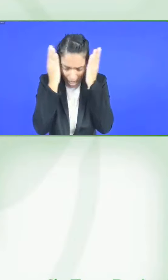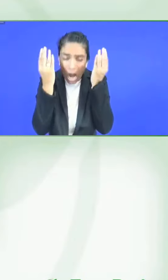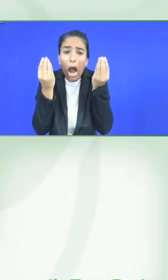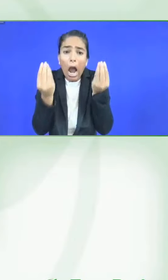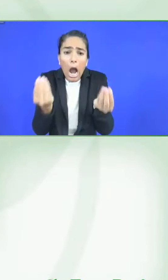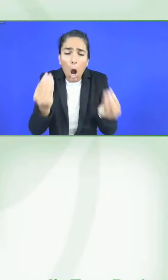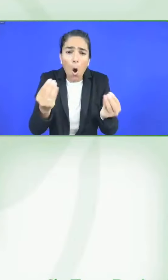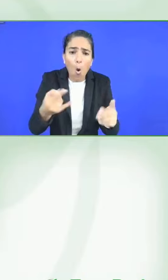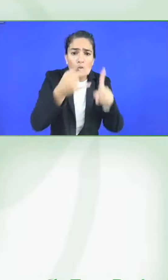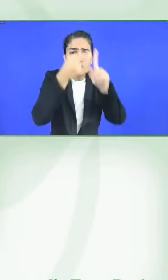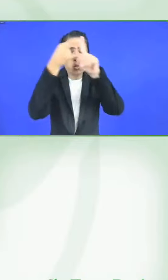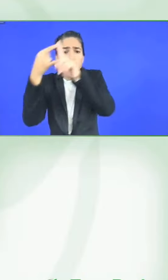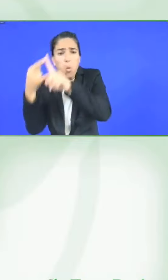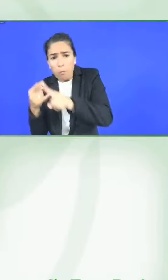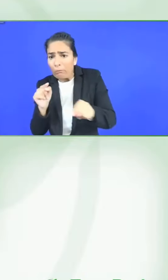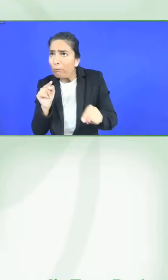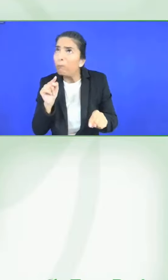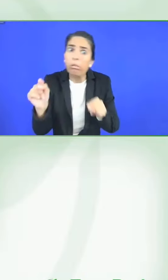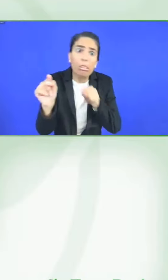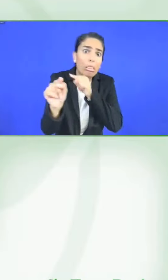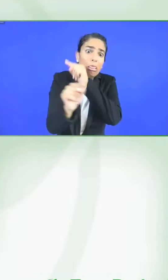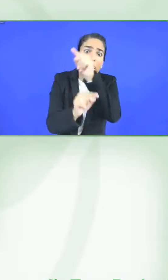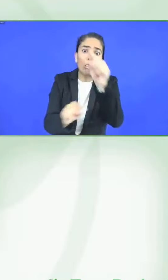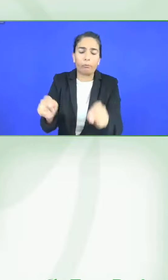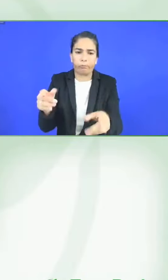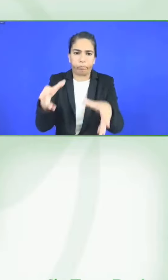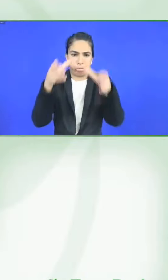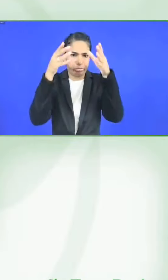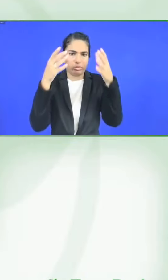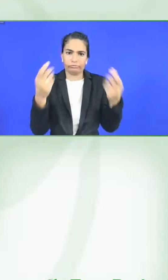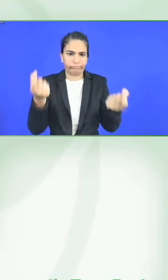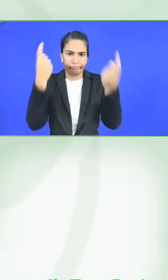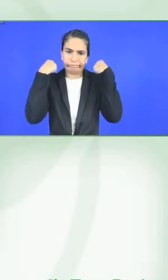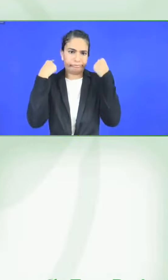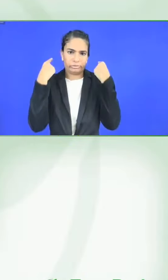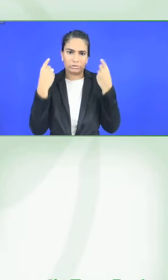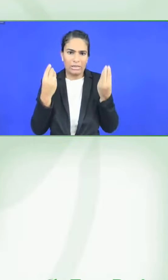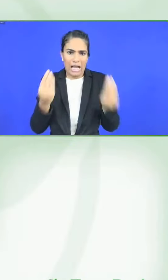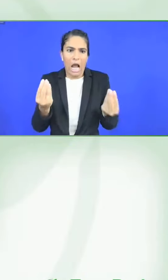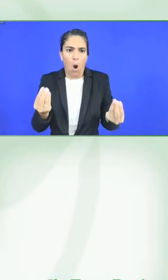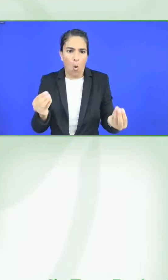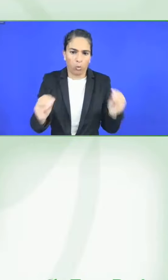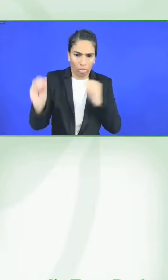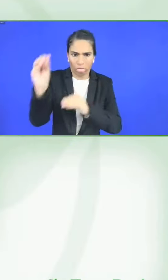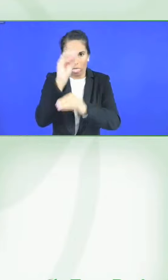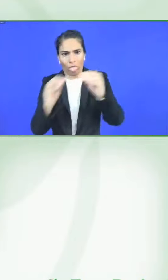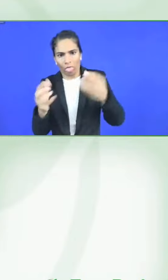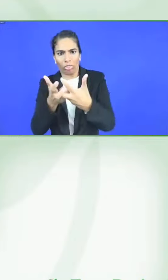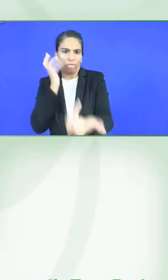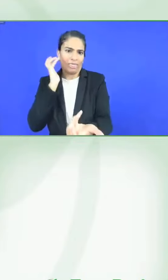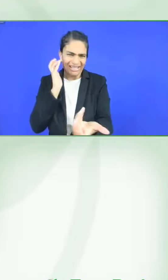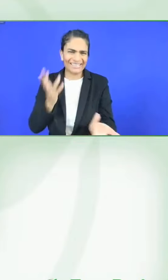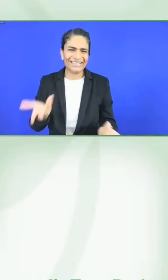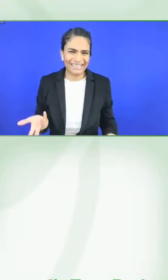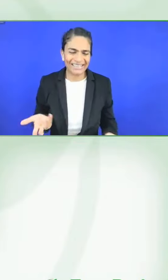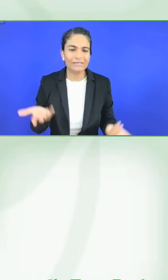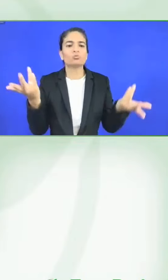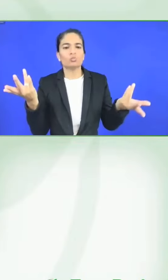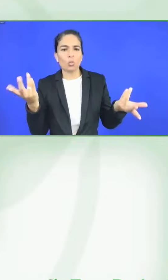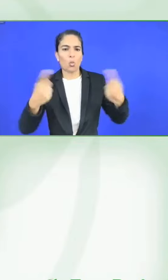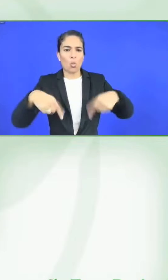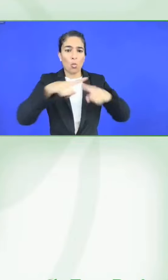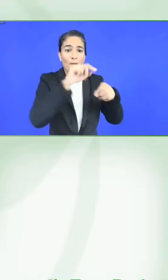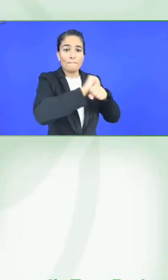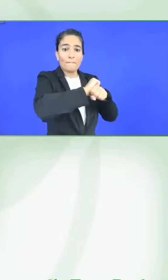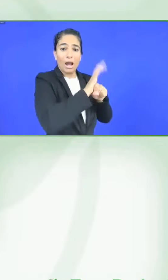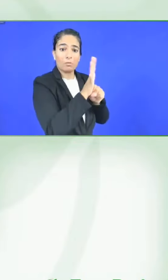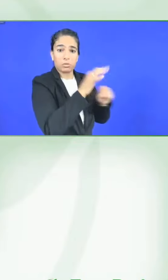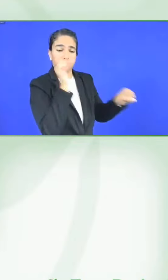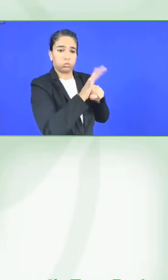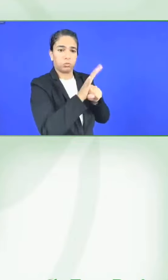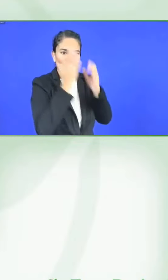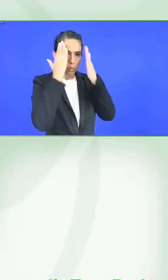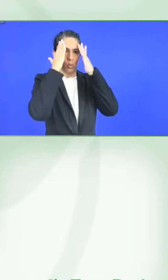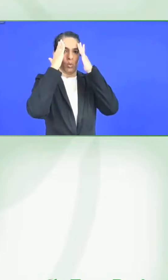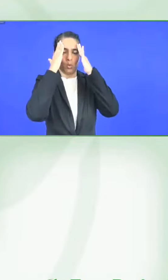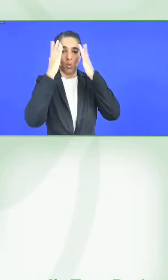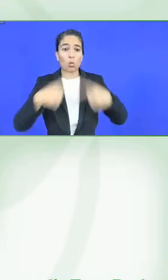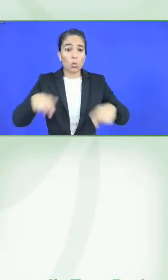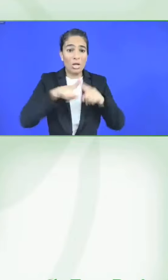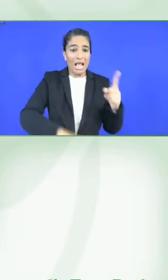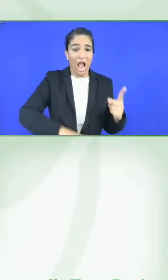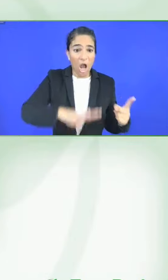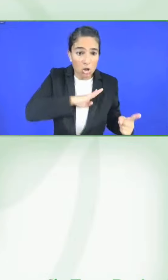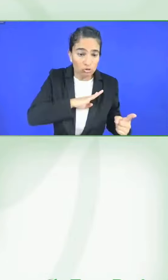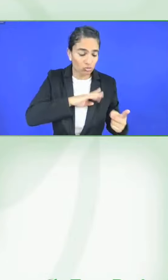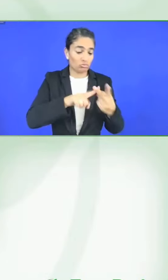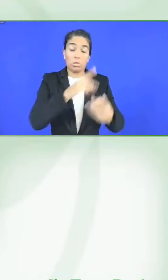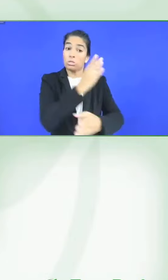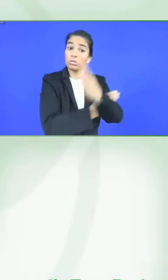They need AT, even if somebody gave them a T, there is nothing they could do with it.